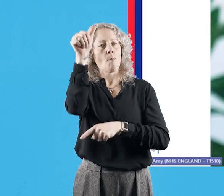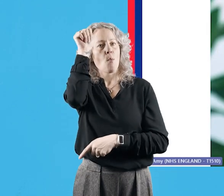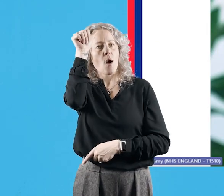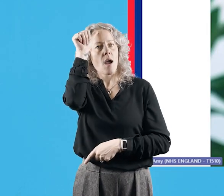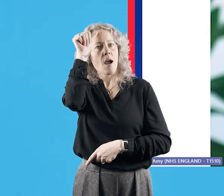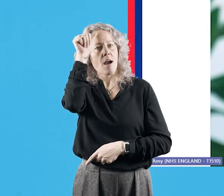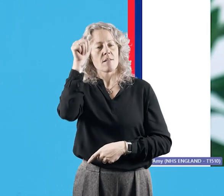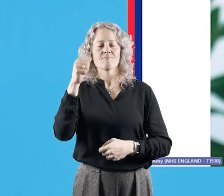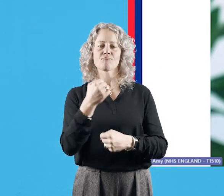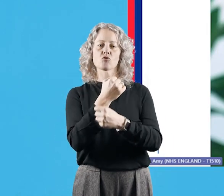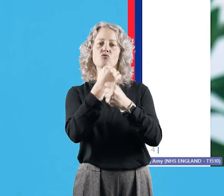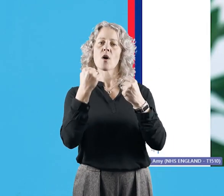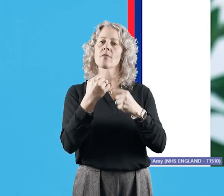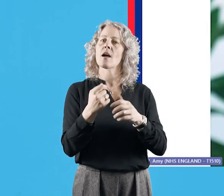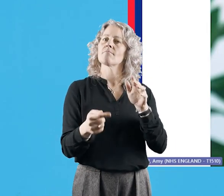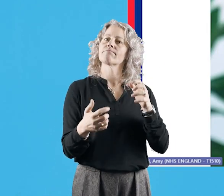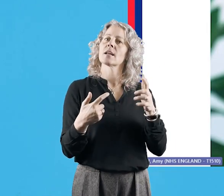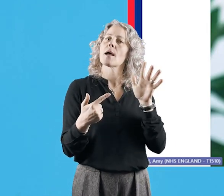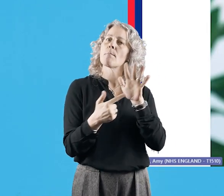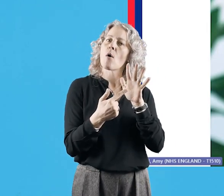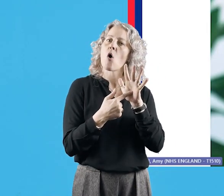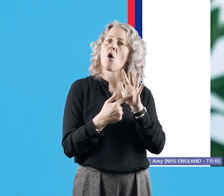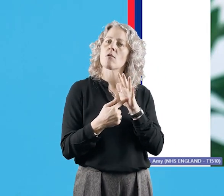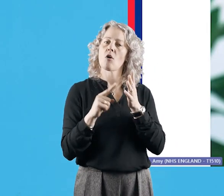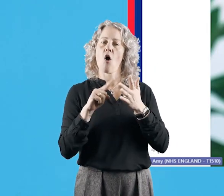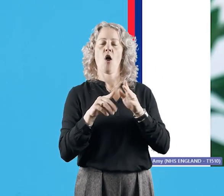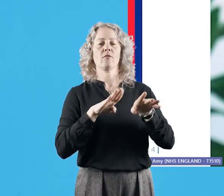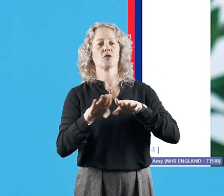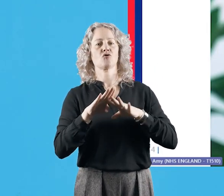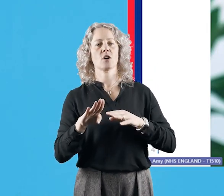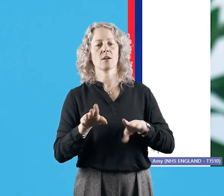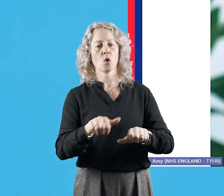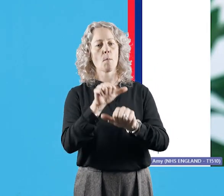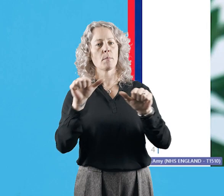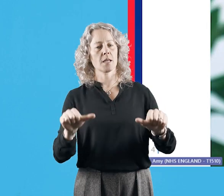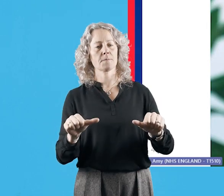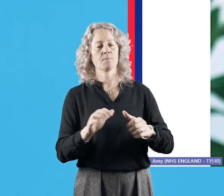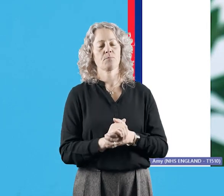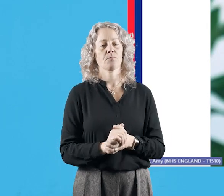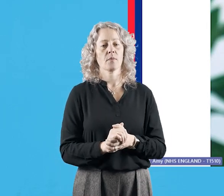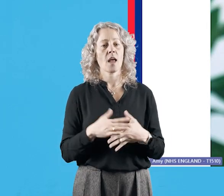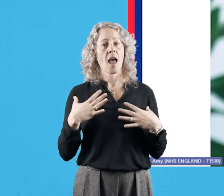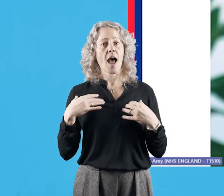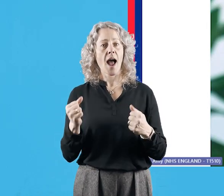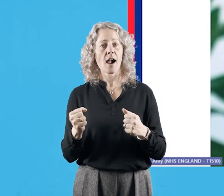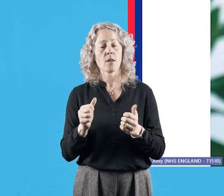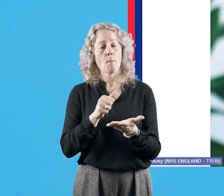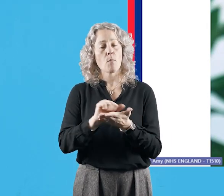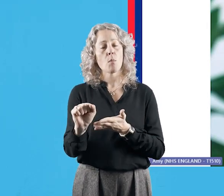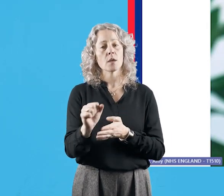reinforce the importance of completing Oliver's training. On the health side, we published the 2024/25 NHS standard